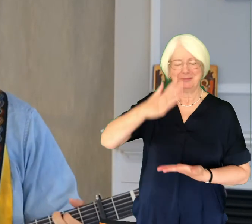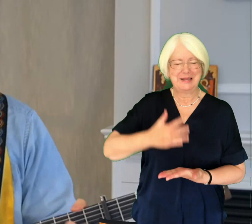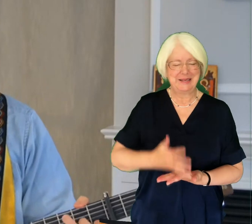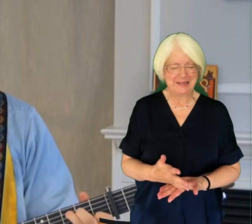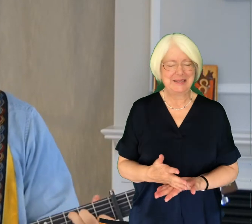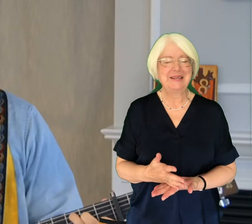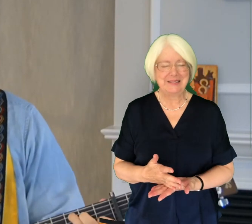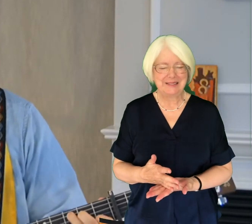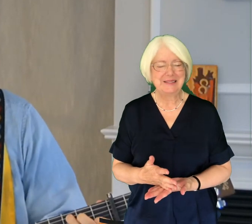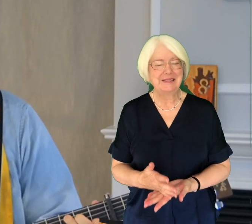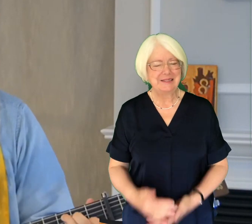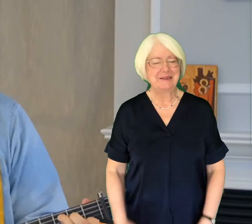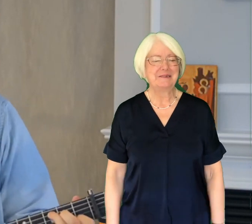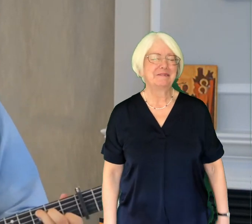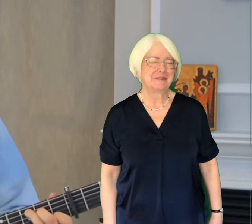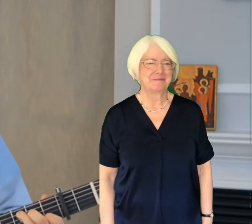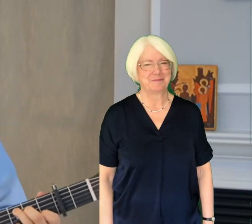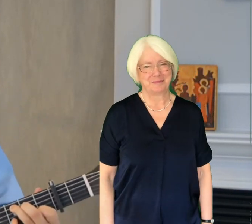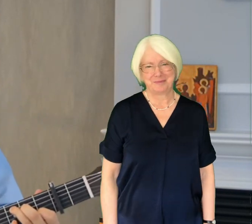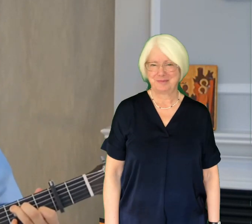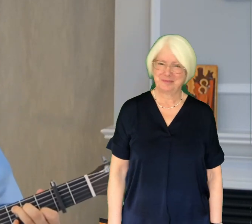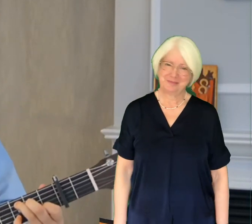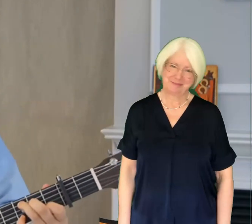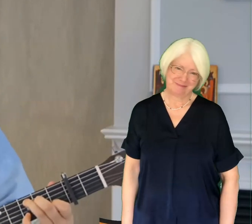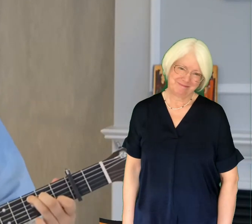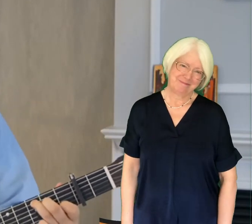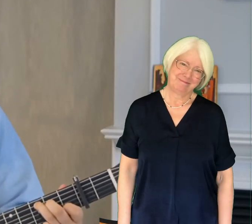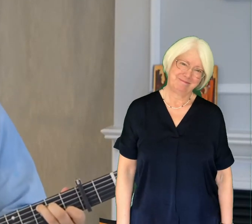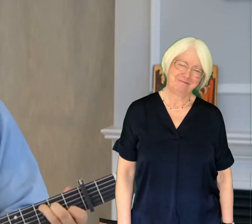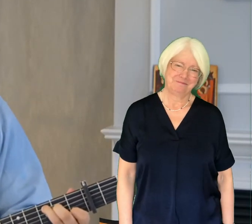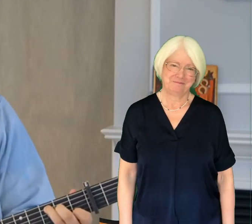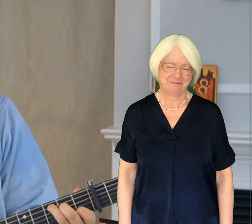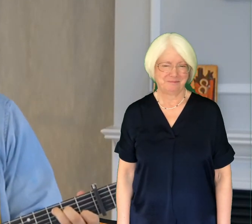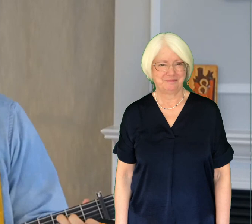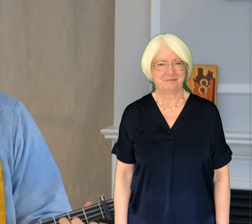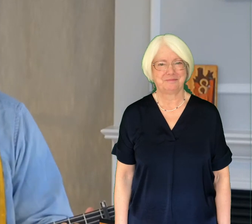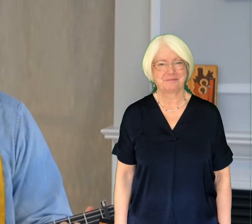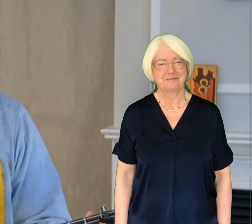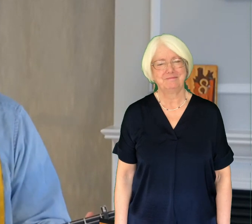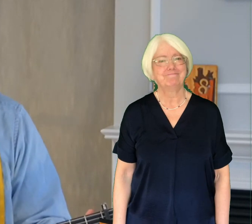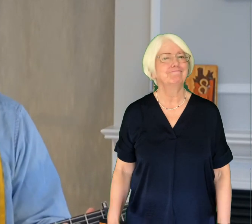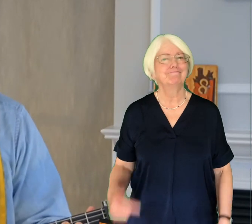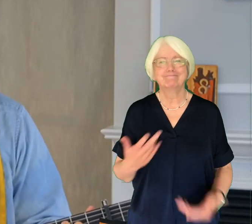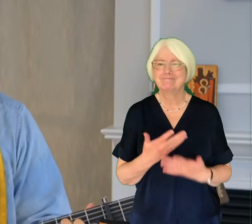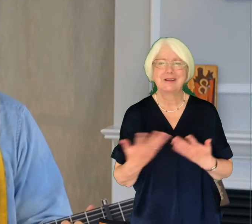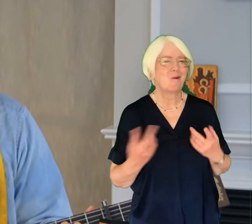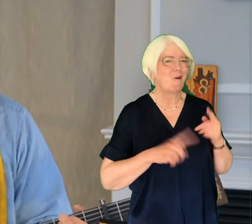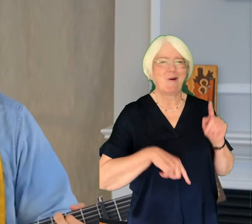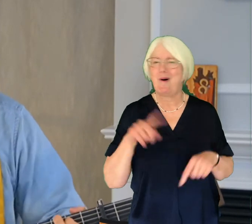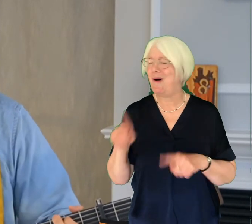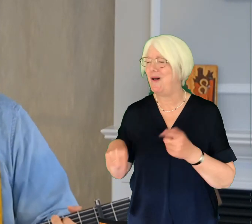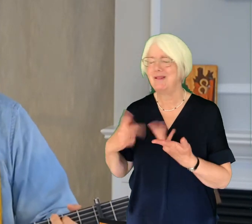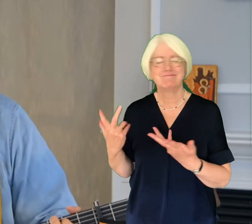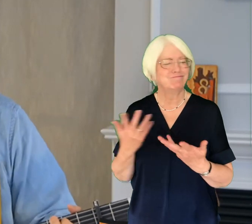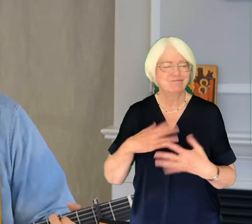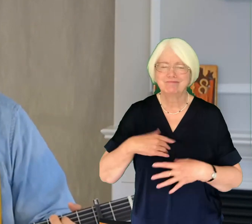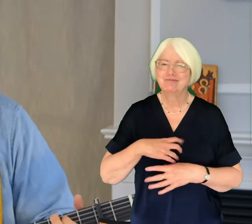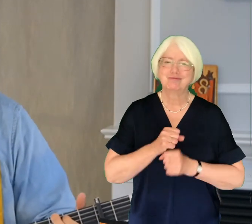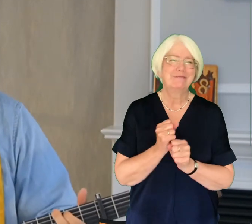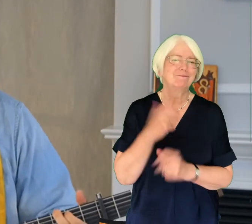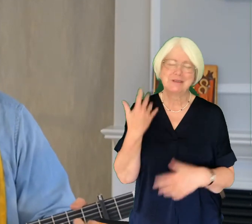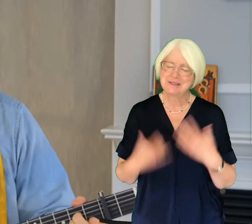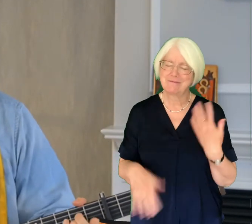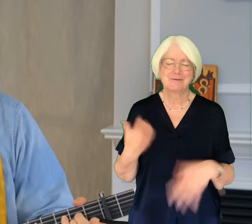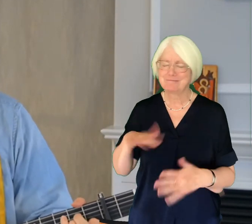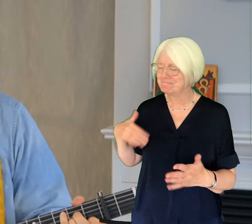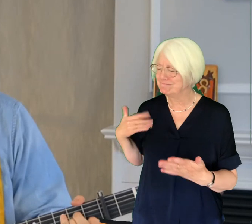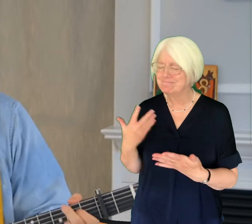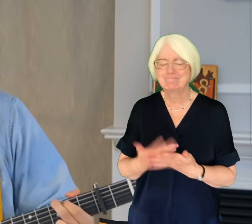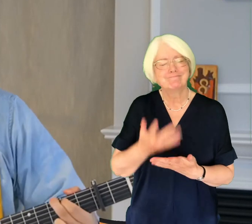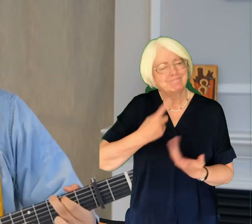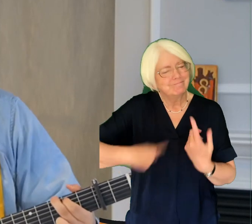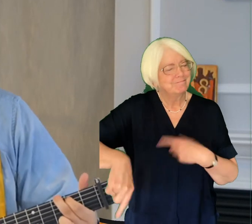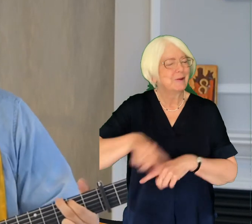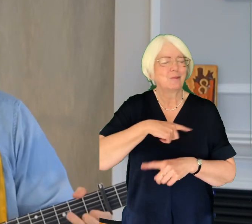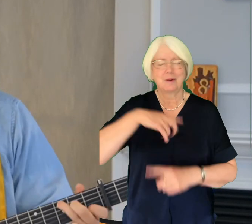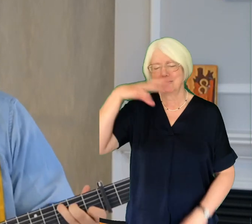spilling in all the grief and suffering a we remember well